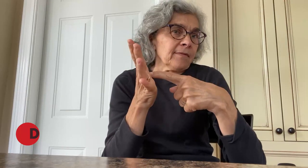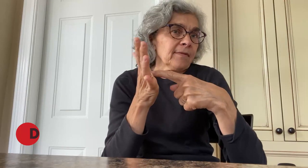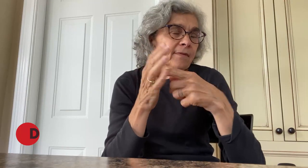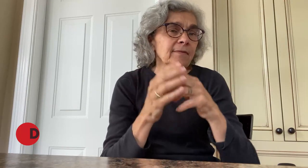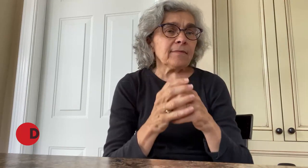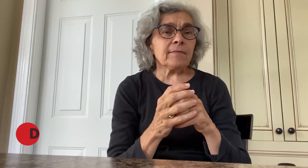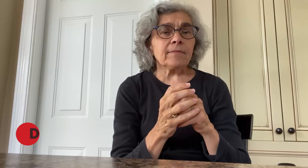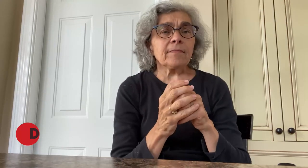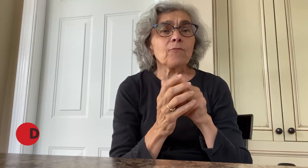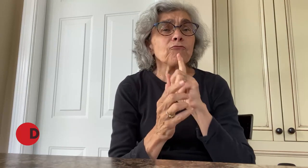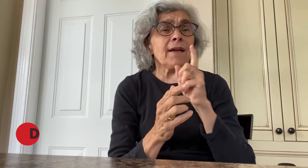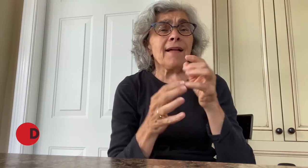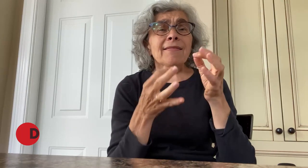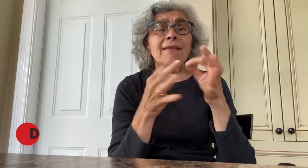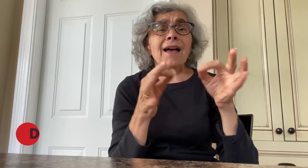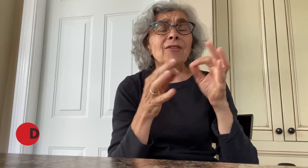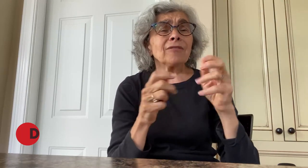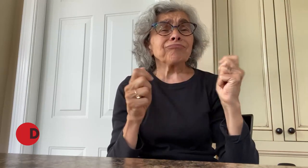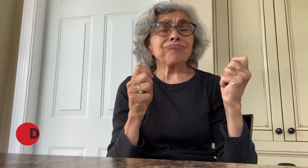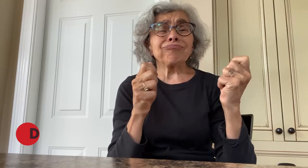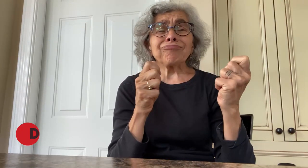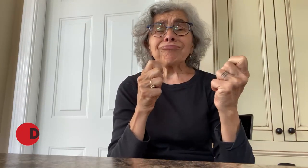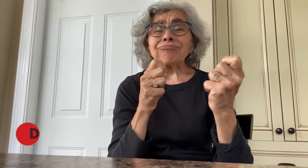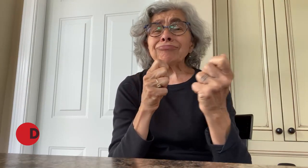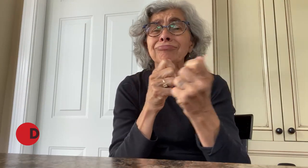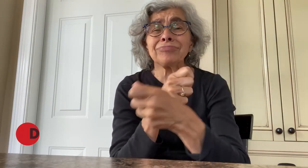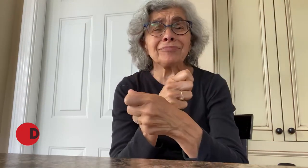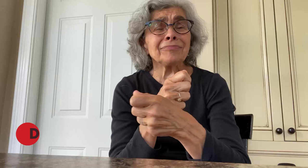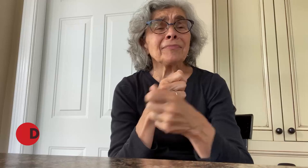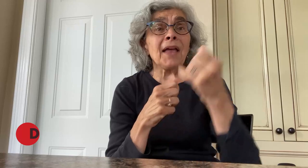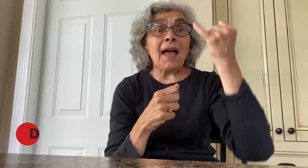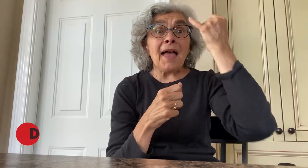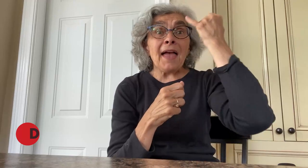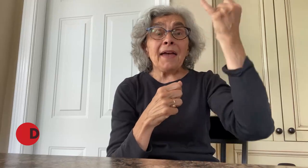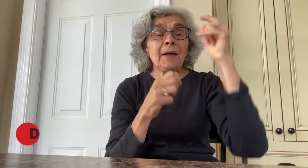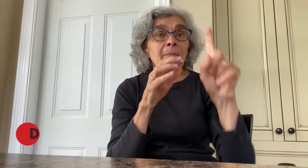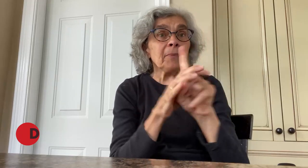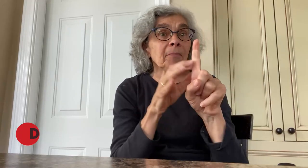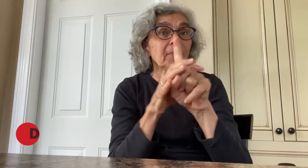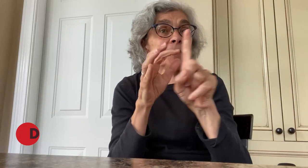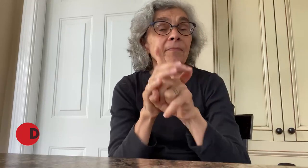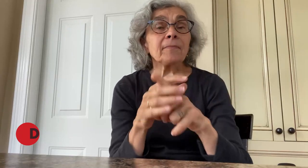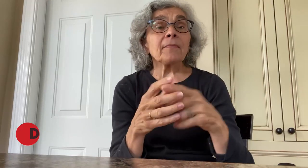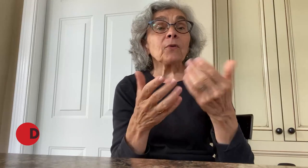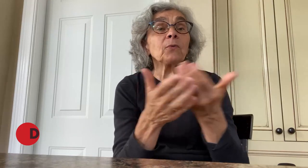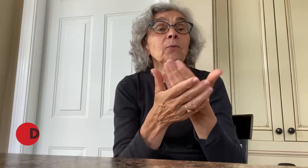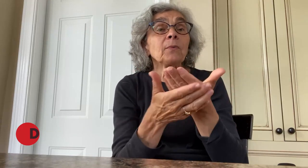Languages continually change as ideas come up and with new things,